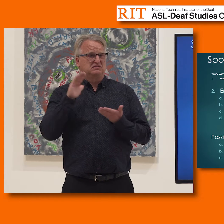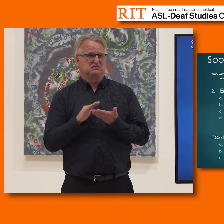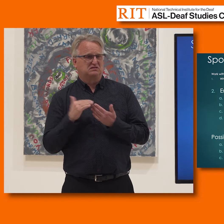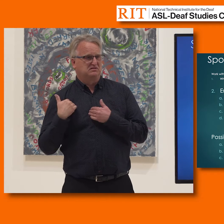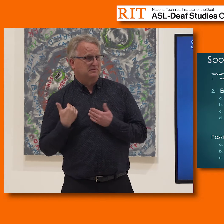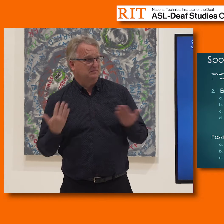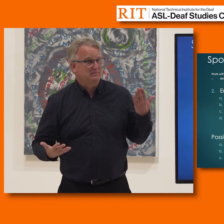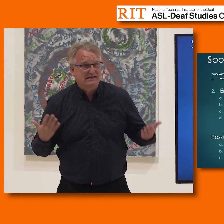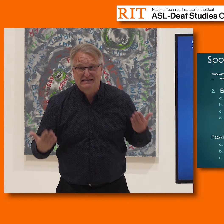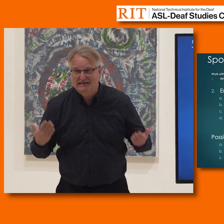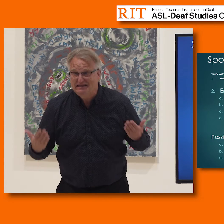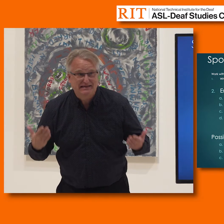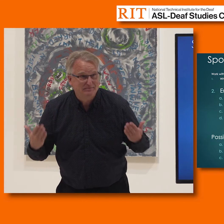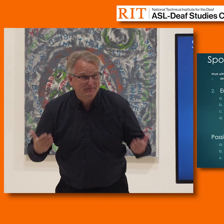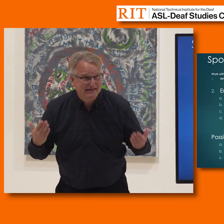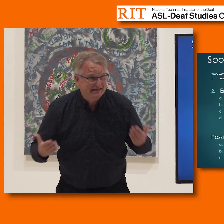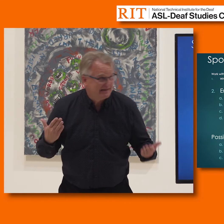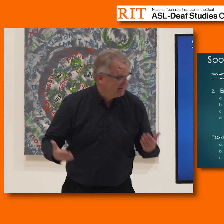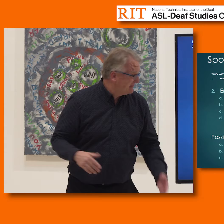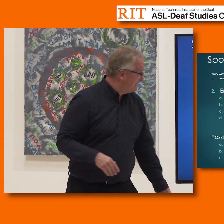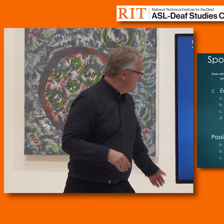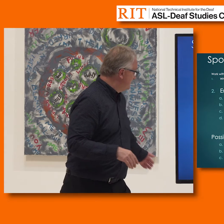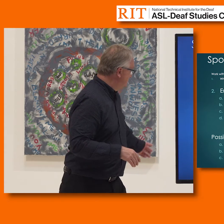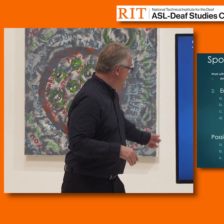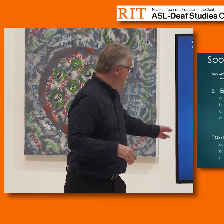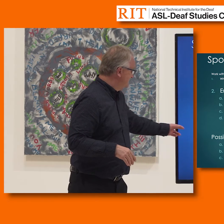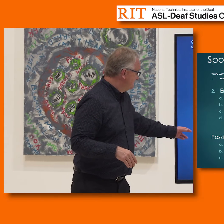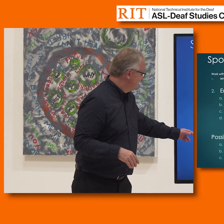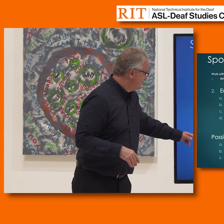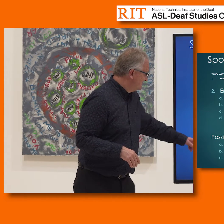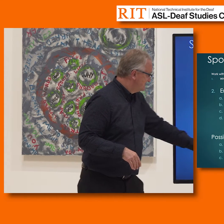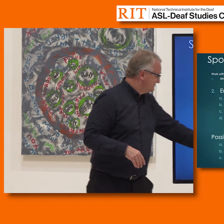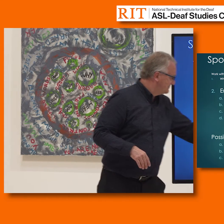and try to modify it so that it's more effective and accessible for me.